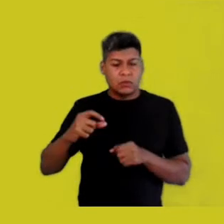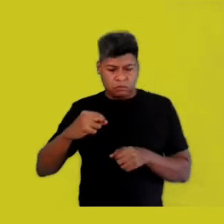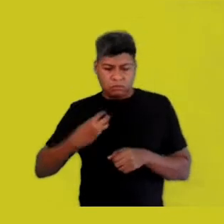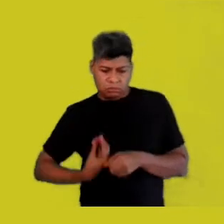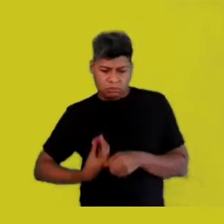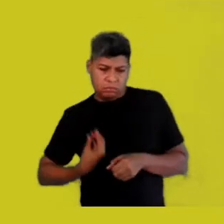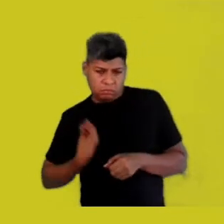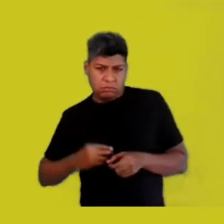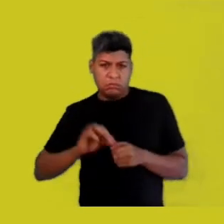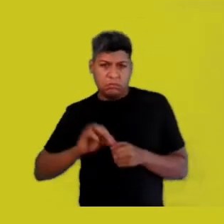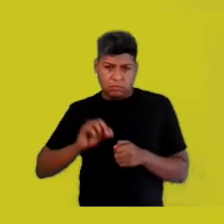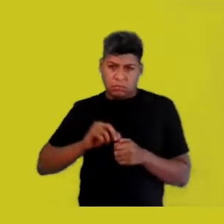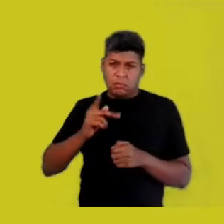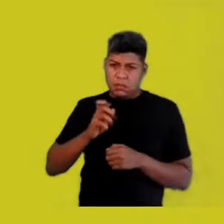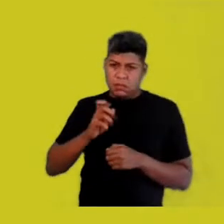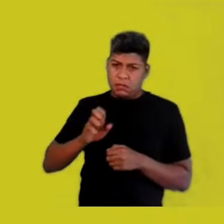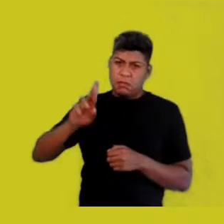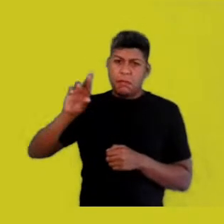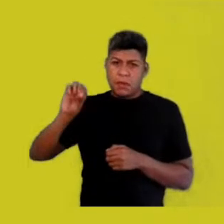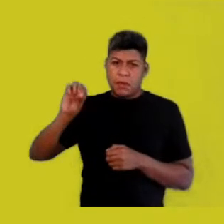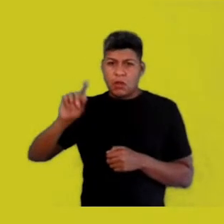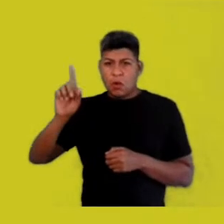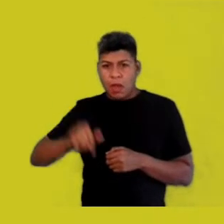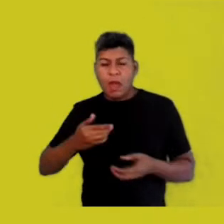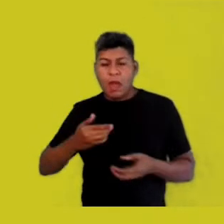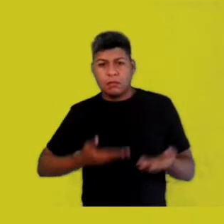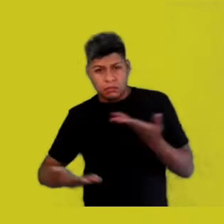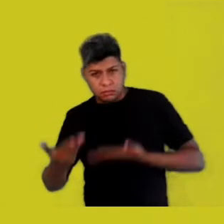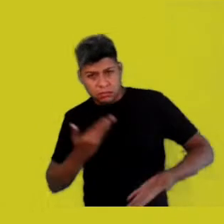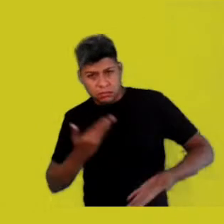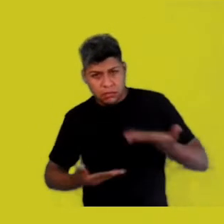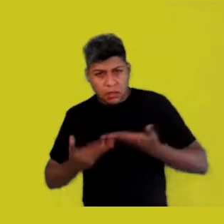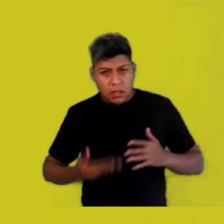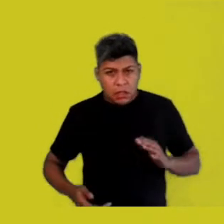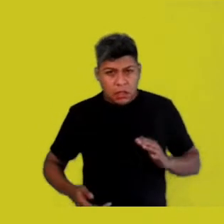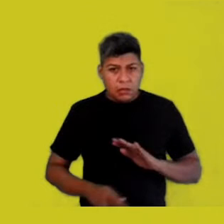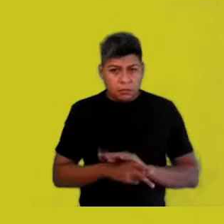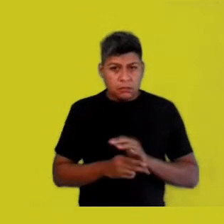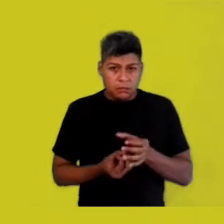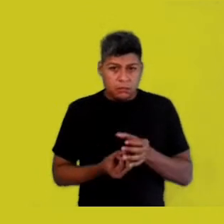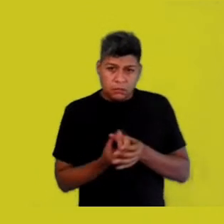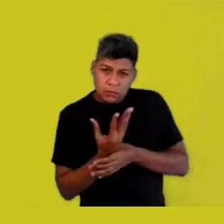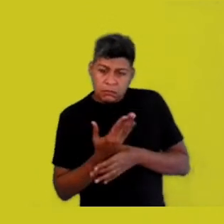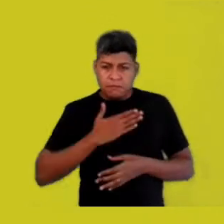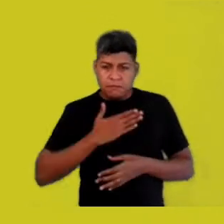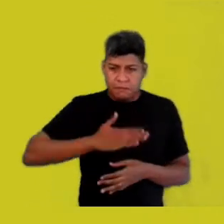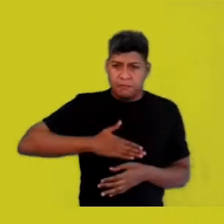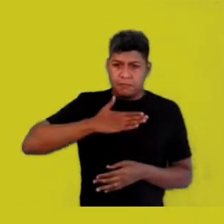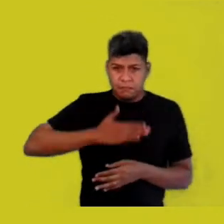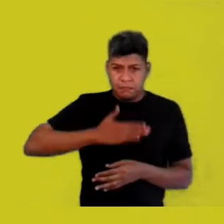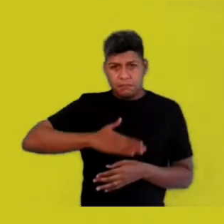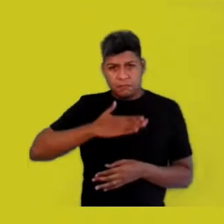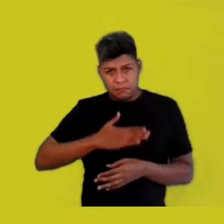Pedro was one of our counterparts, we built very slowly this dialogue,